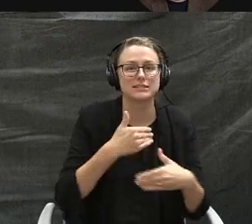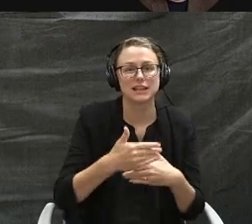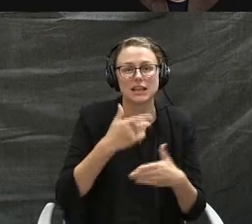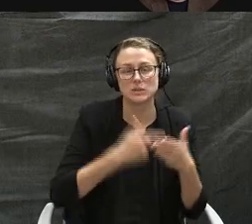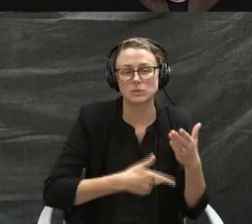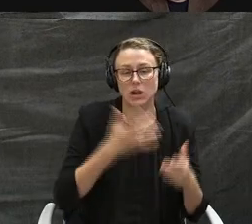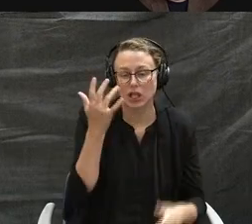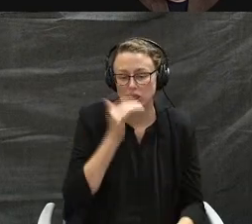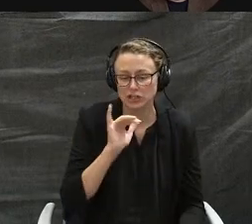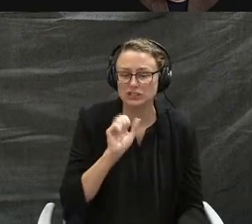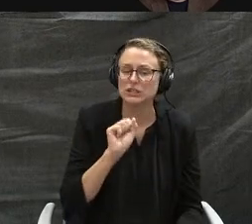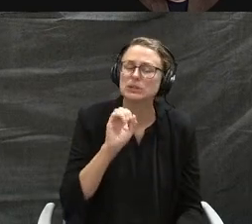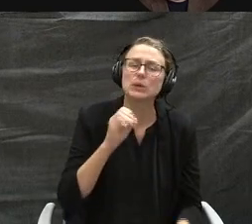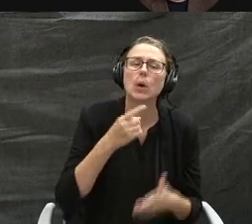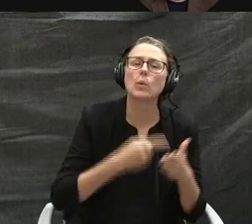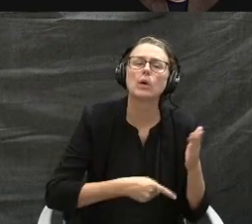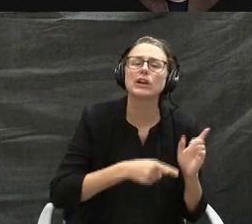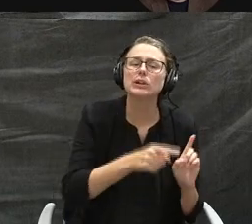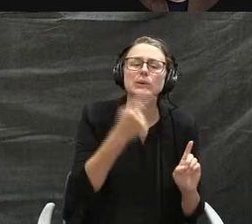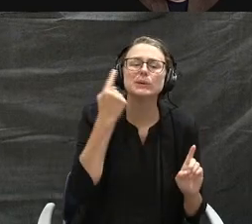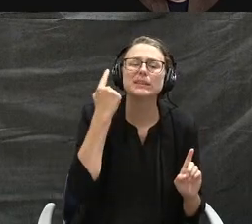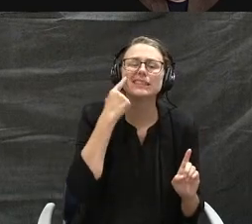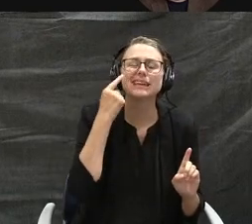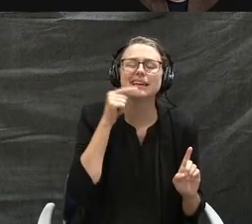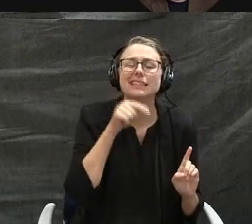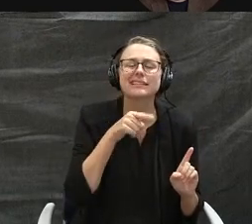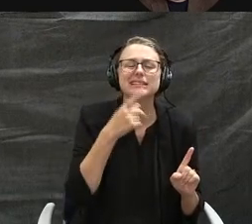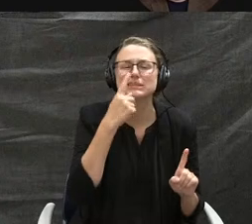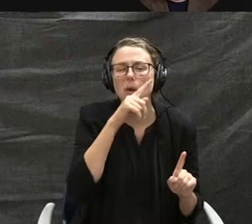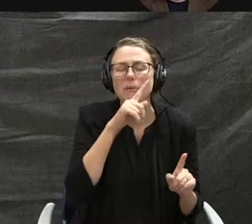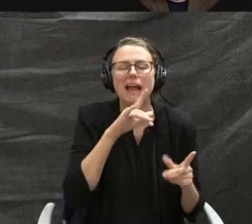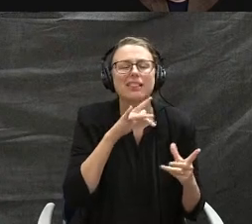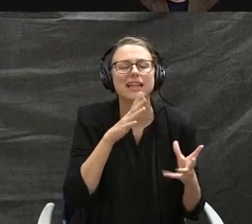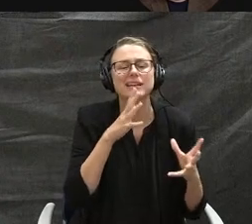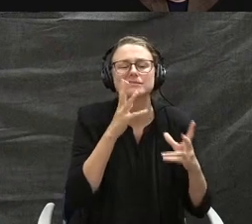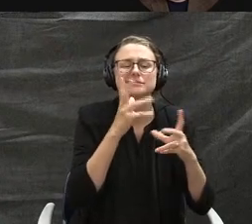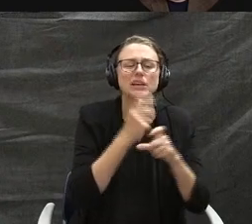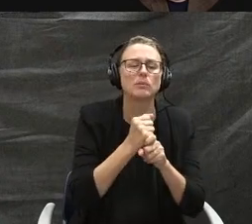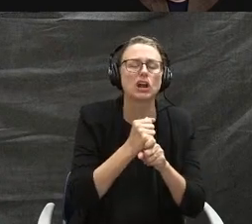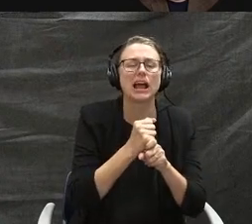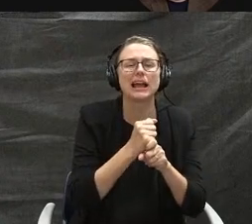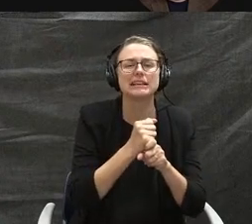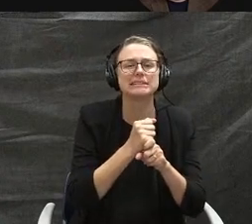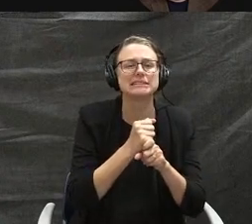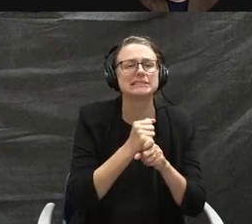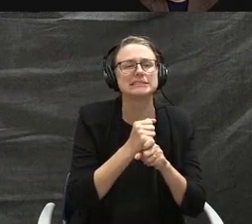And So what do you think this? Six 1224